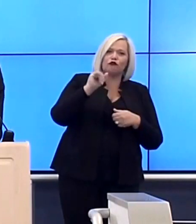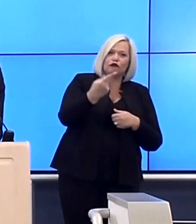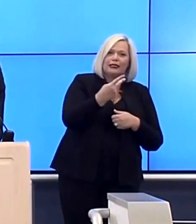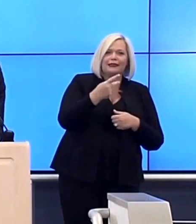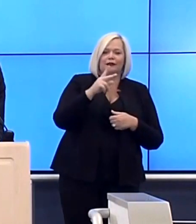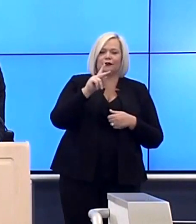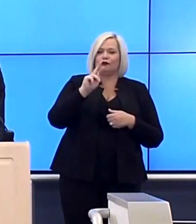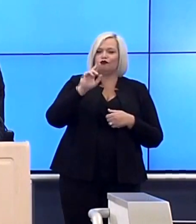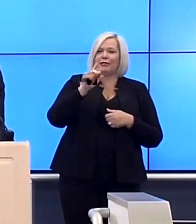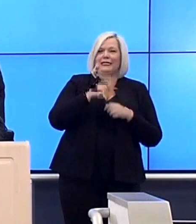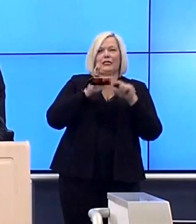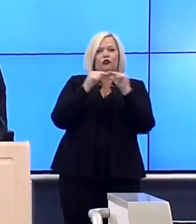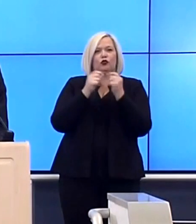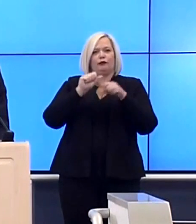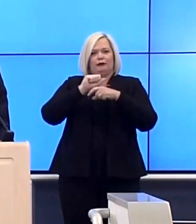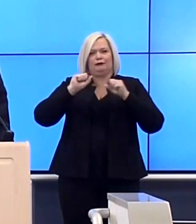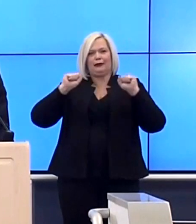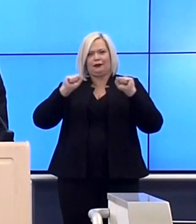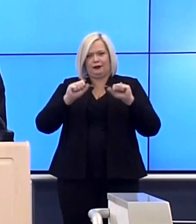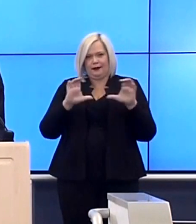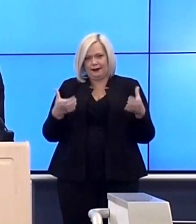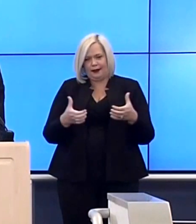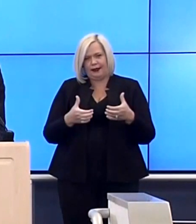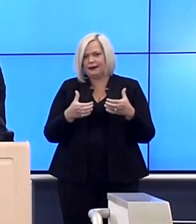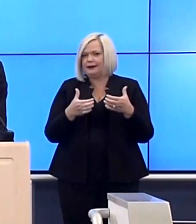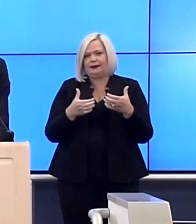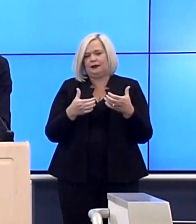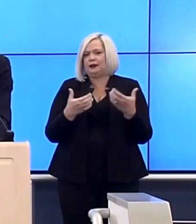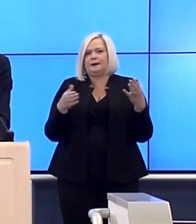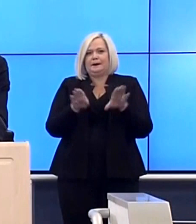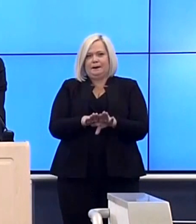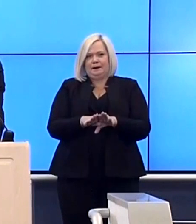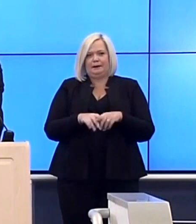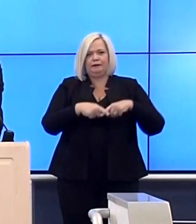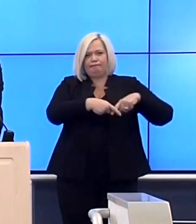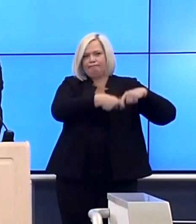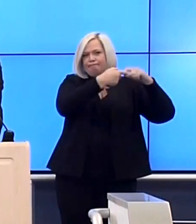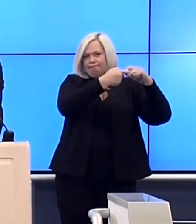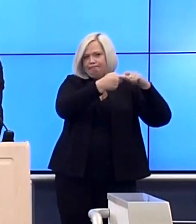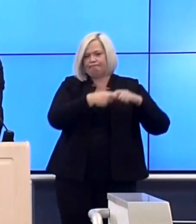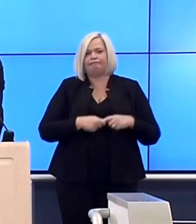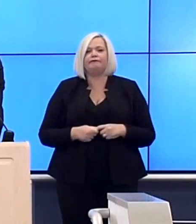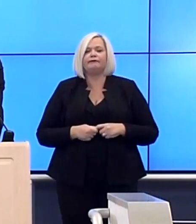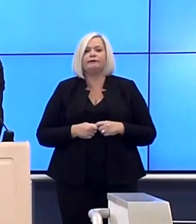CASINOS, BOWLING CENTERS, MOVIE THEATERS AND ICE RINKS. THEATERS AND ICE RINKS. AND GROUP EXERCISE CLASSES.